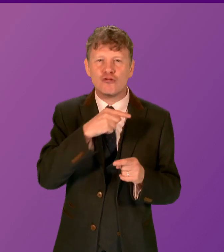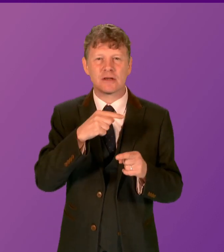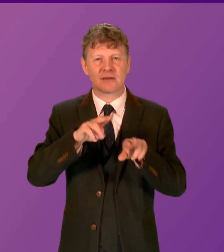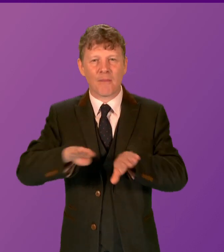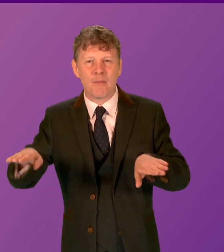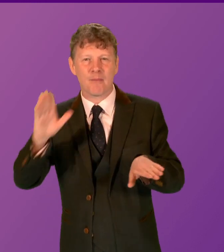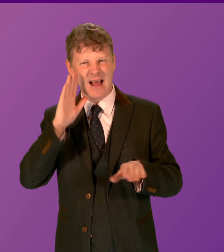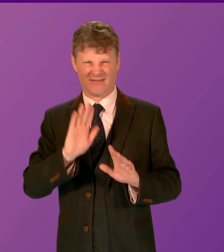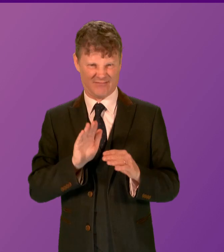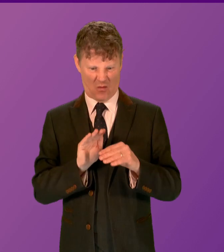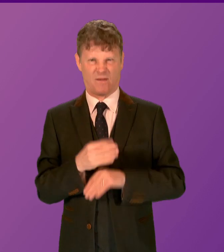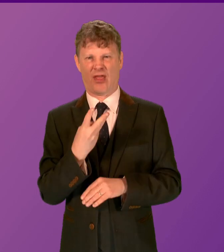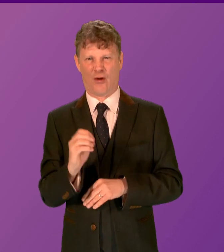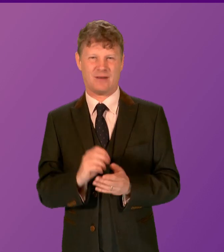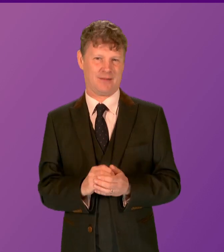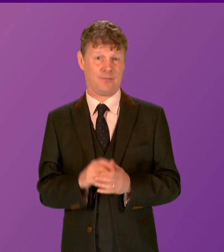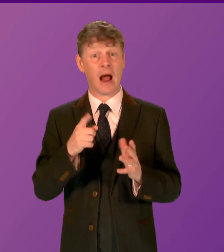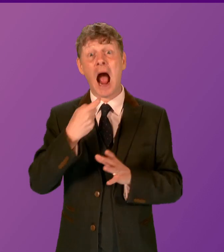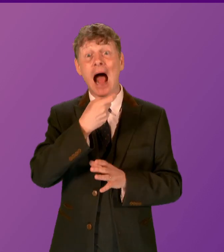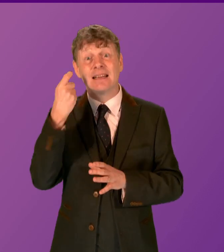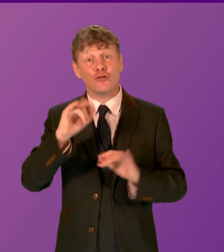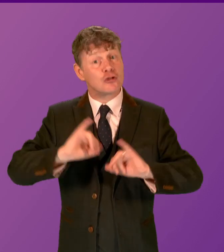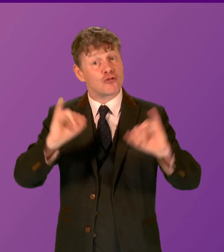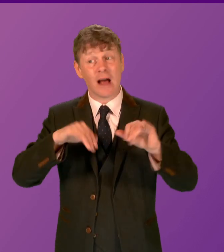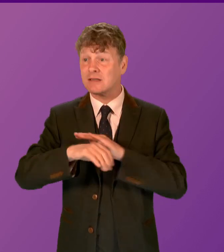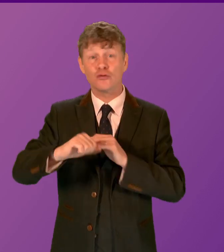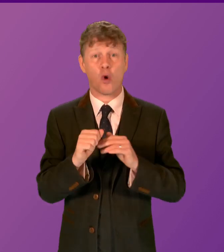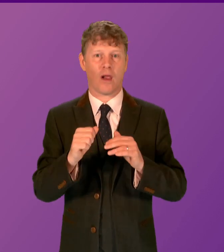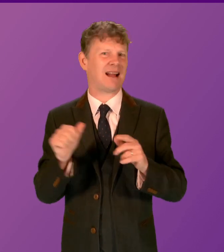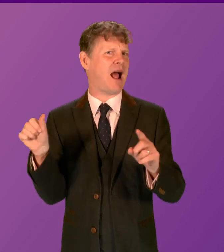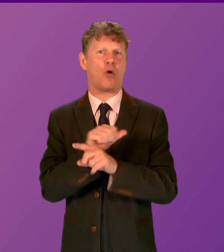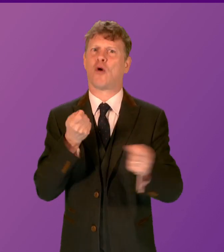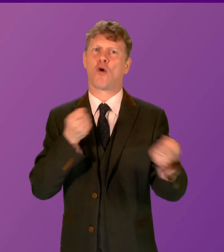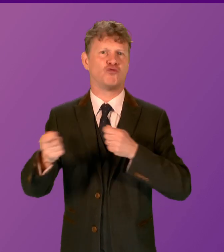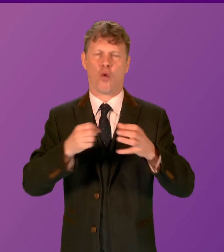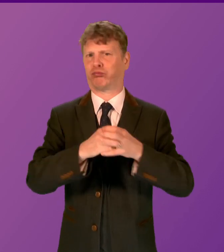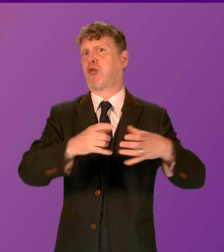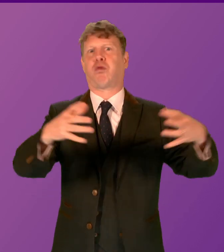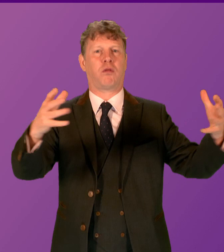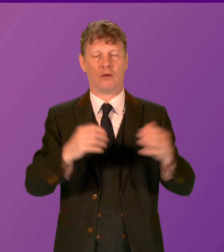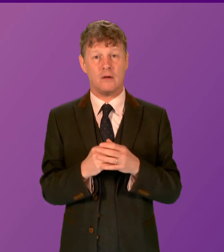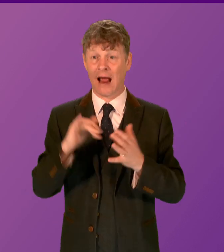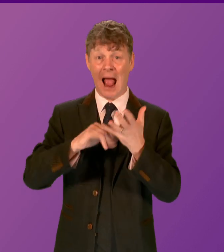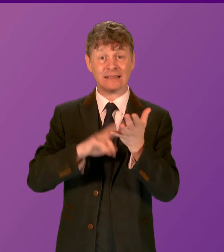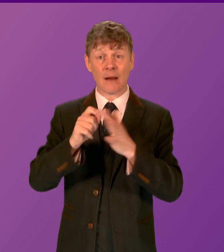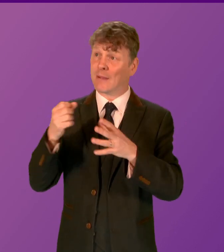The addiction crisis in Scotland is out of control. Since the SNP came to power, the number of drug deaths has doubled.